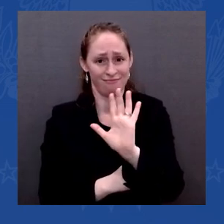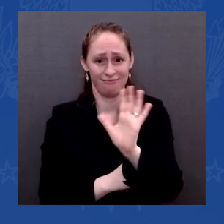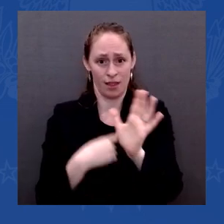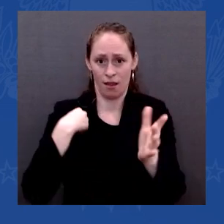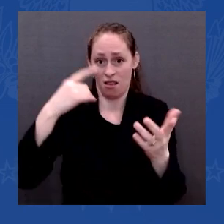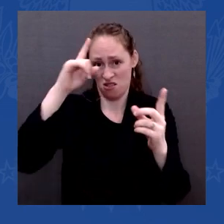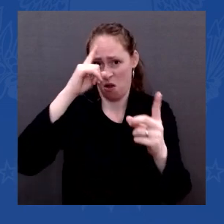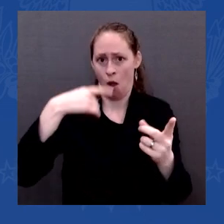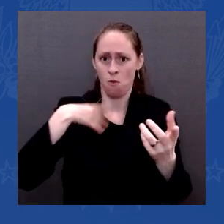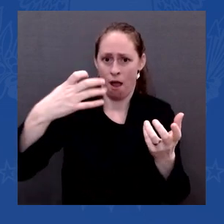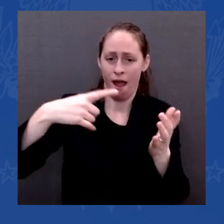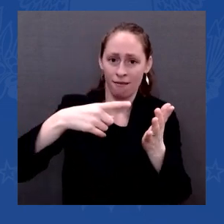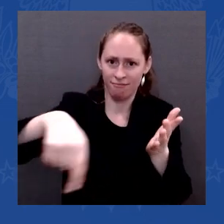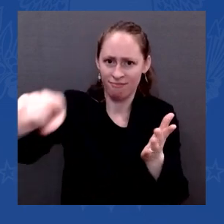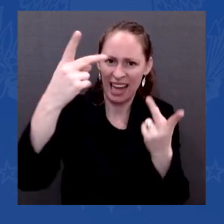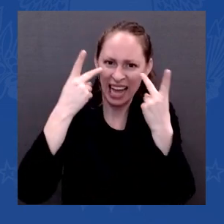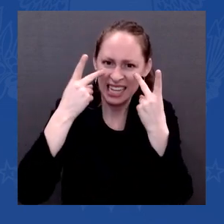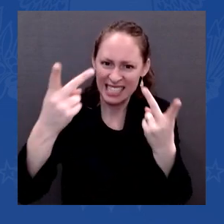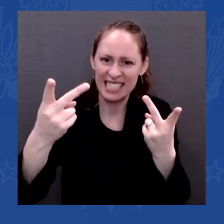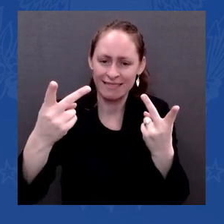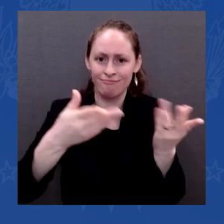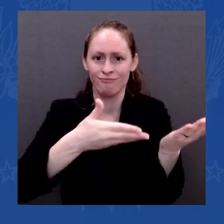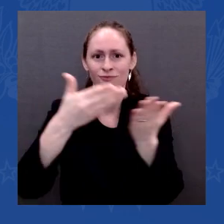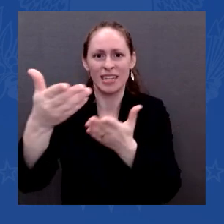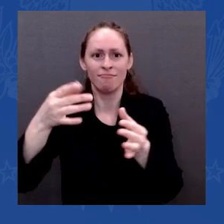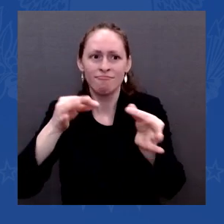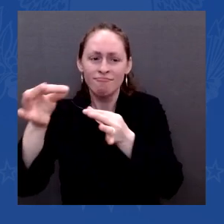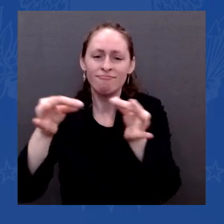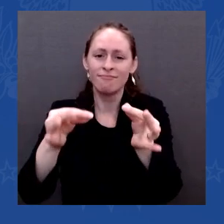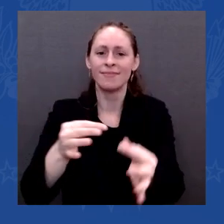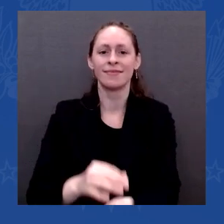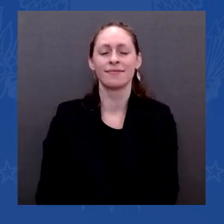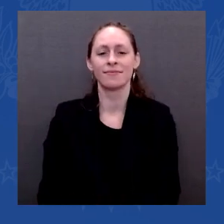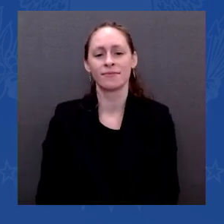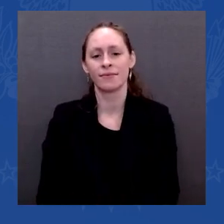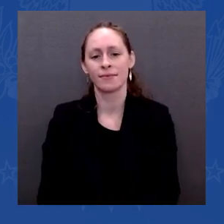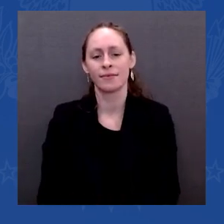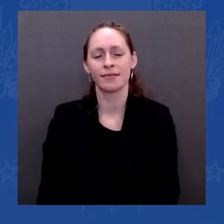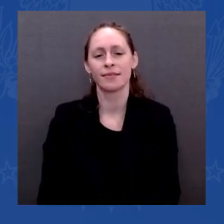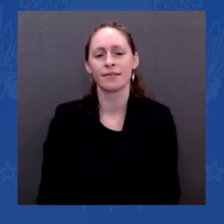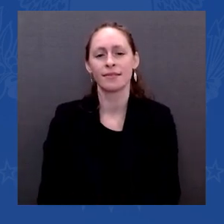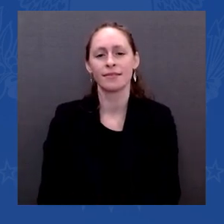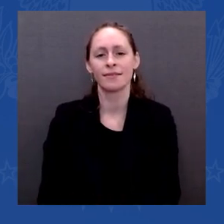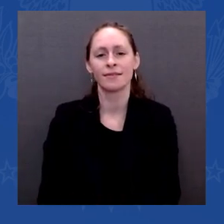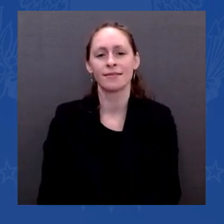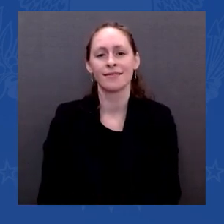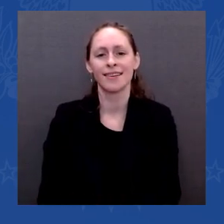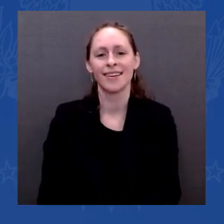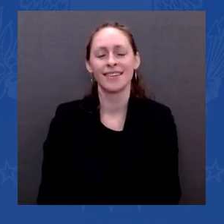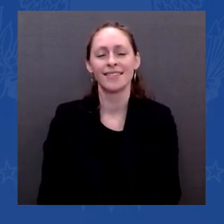Seriously, guys. You know, the thing I like about mayors is you’re straight. You know what I mean?